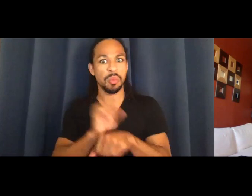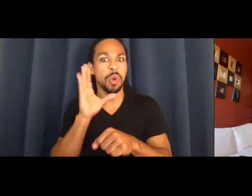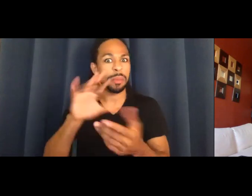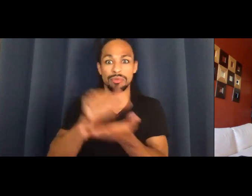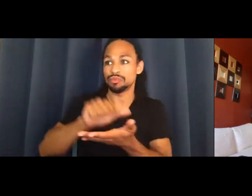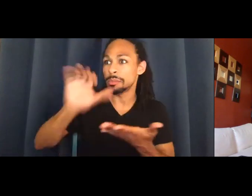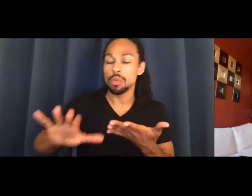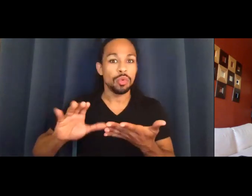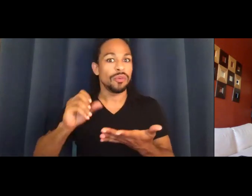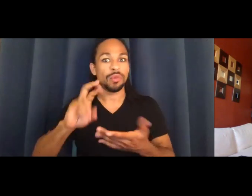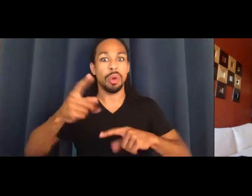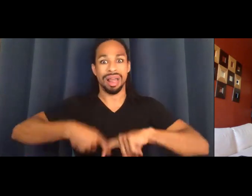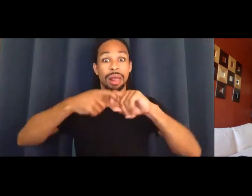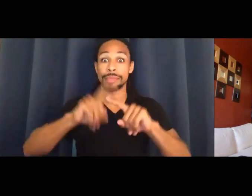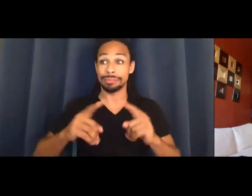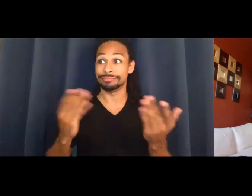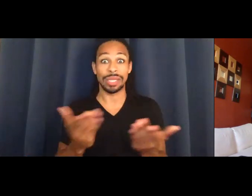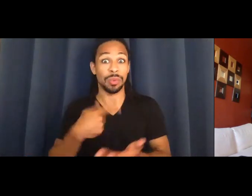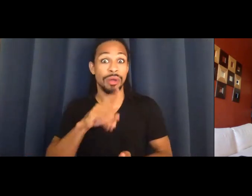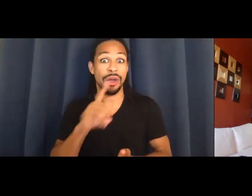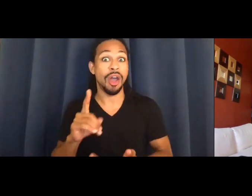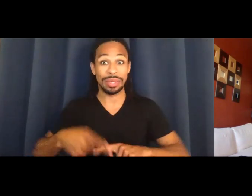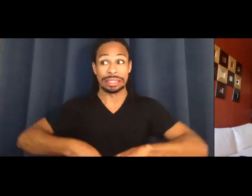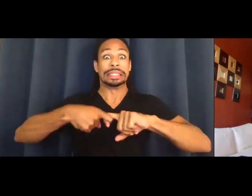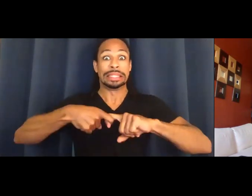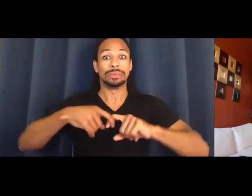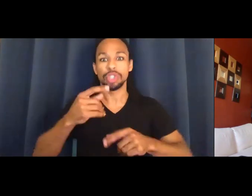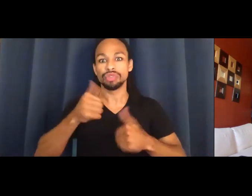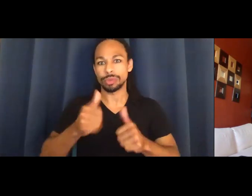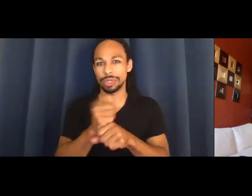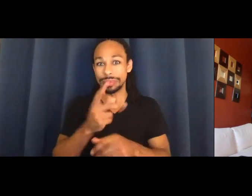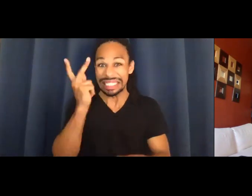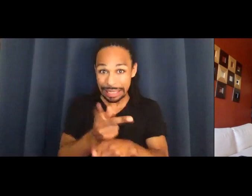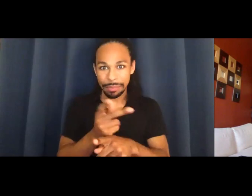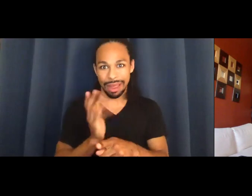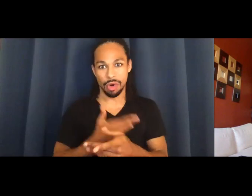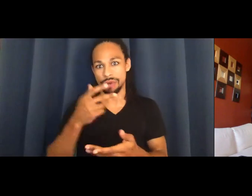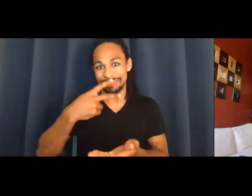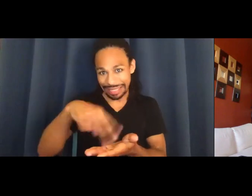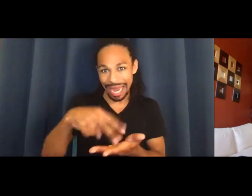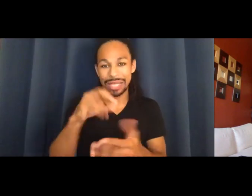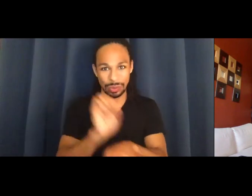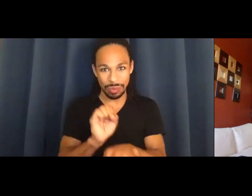So our main question today relates to what are our artists are doing that rely on touring for their livelihood?